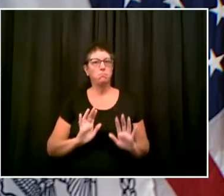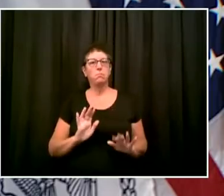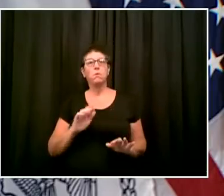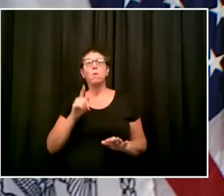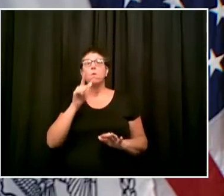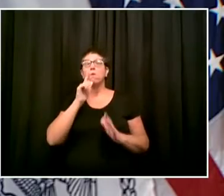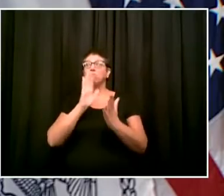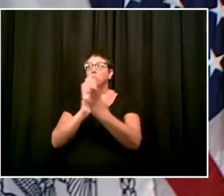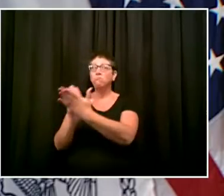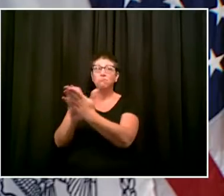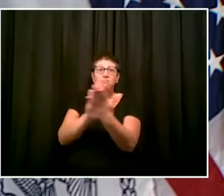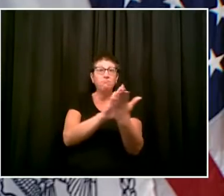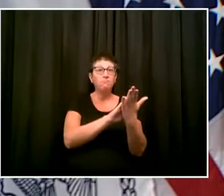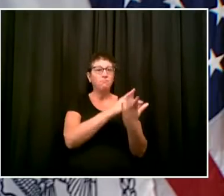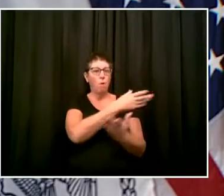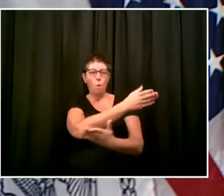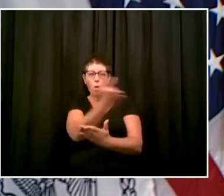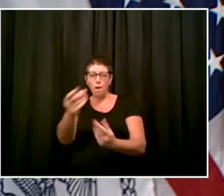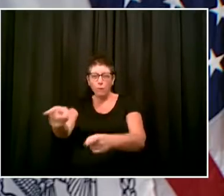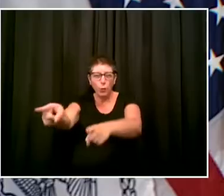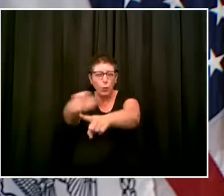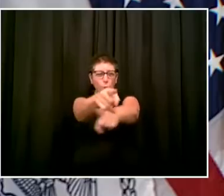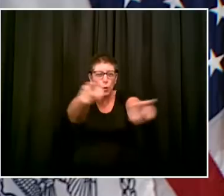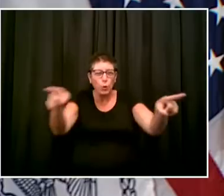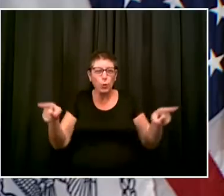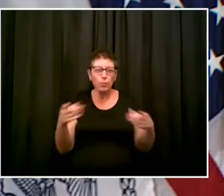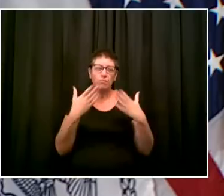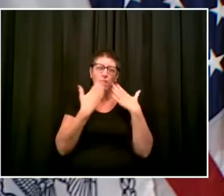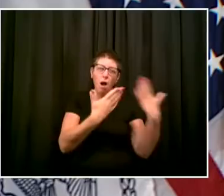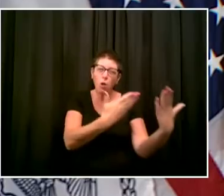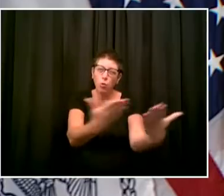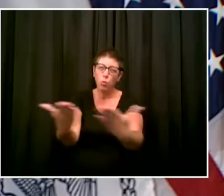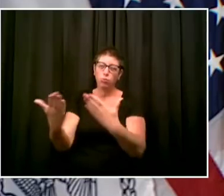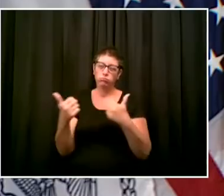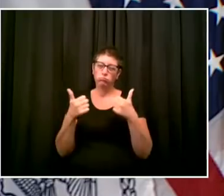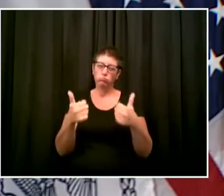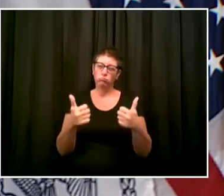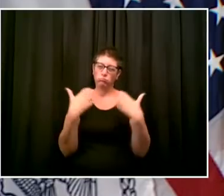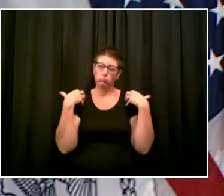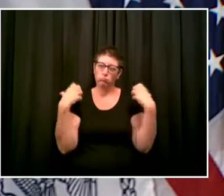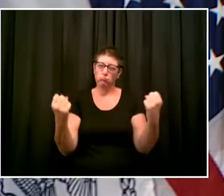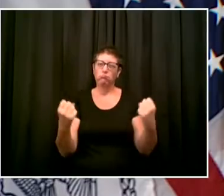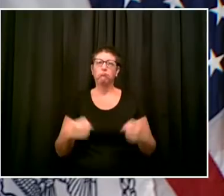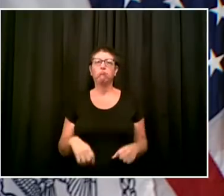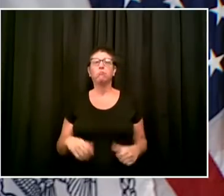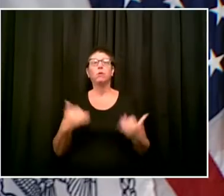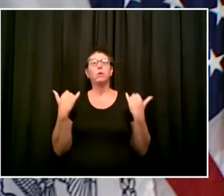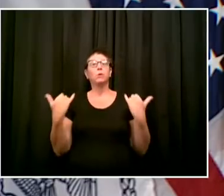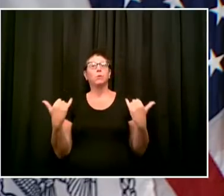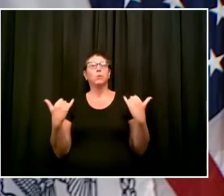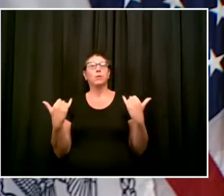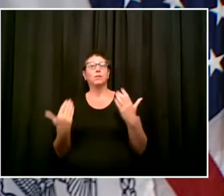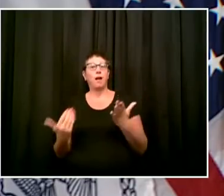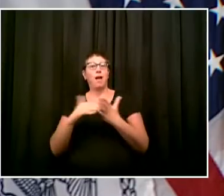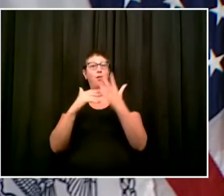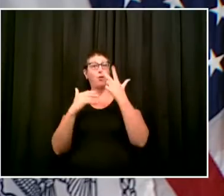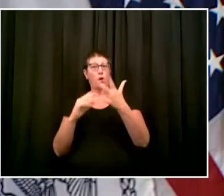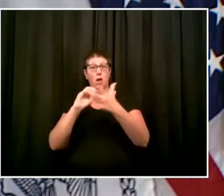DONE SUCH A REMARKABLE JOB OF DOING WHAT WE NEED TO DO TO FIGHT BACK THIS DISEASE. WE ARE GOING TO